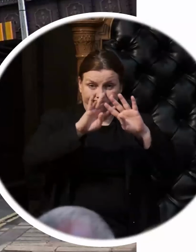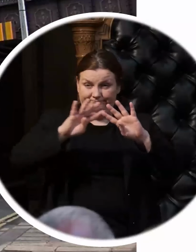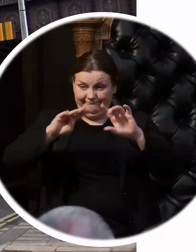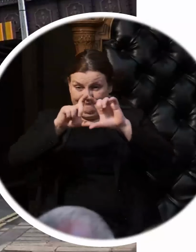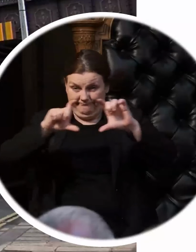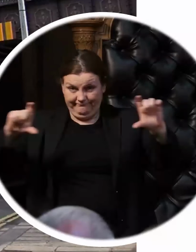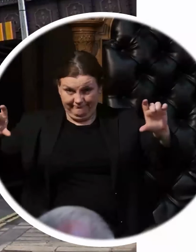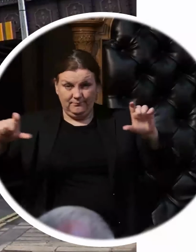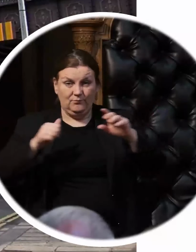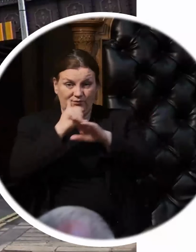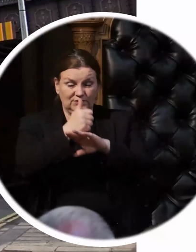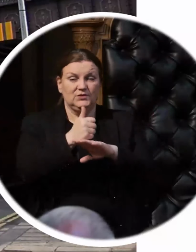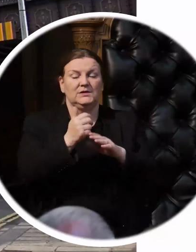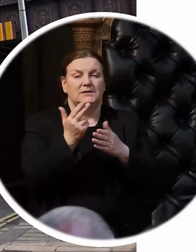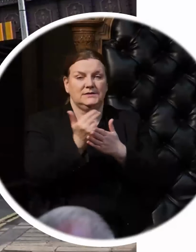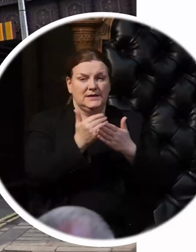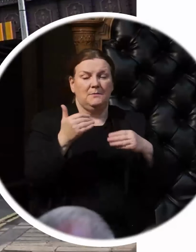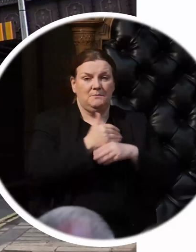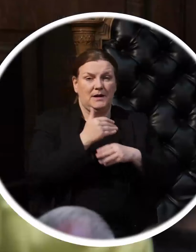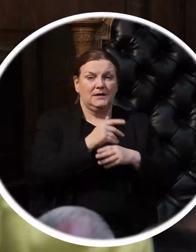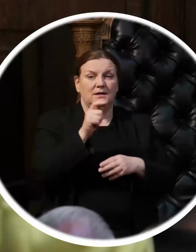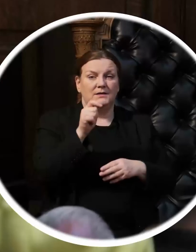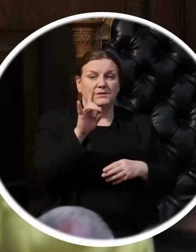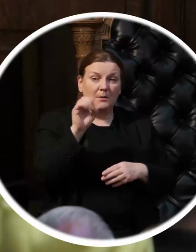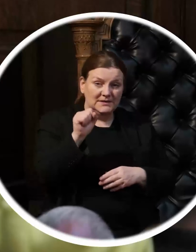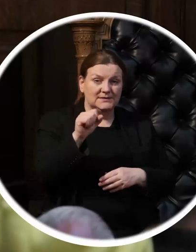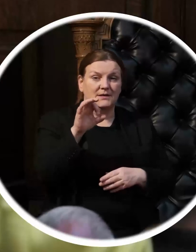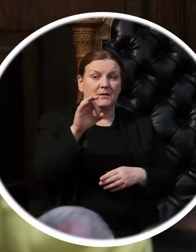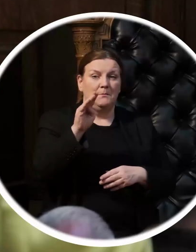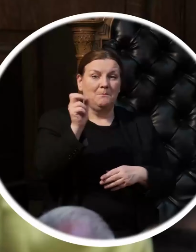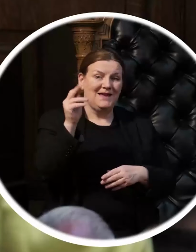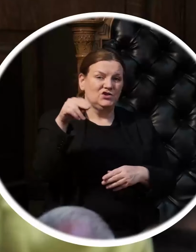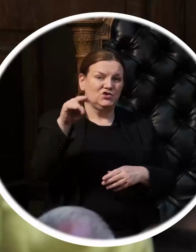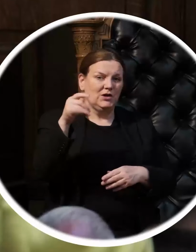Thomas Benjamin Grierson. Again, this is an engineer designing the front